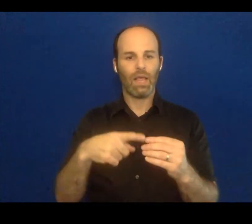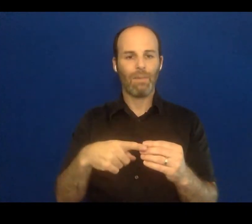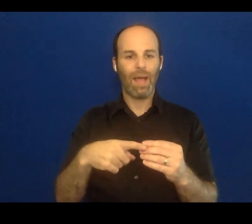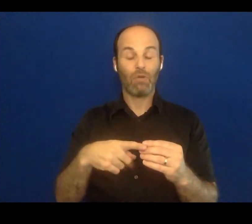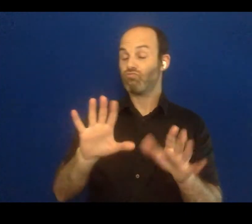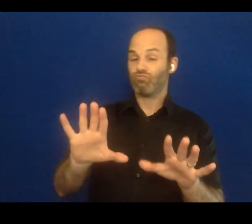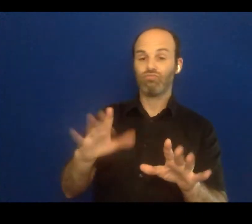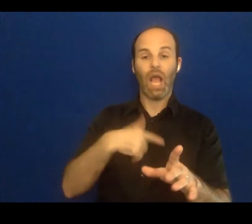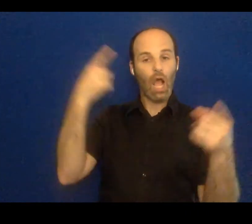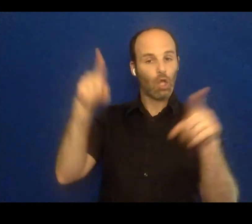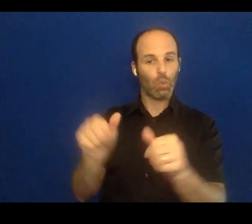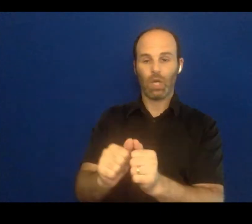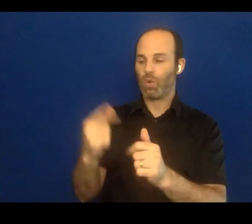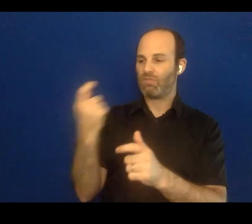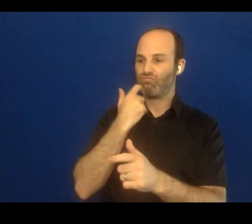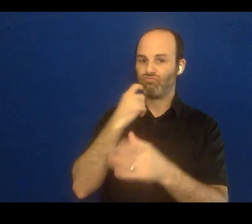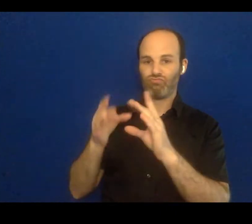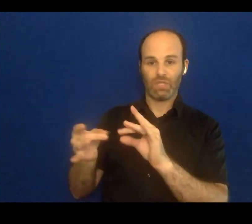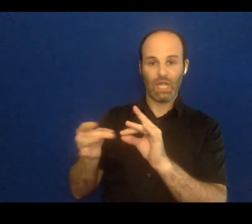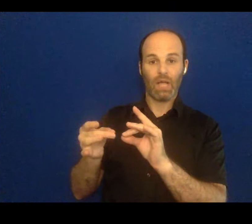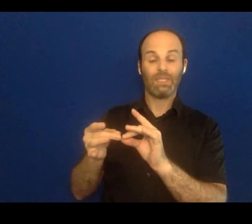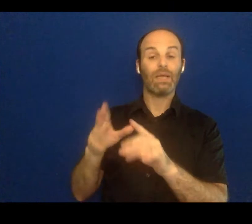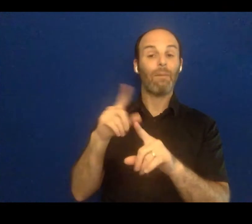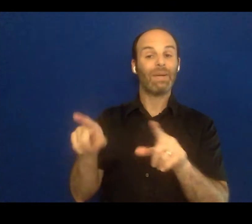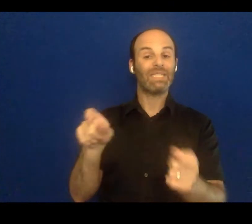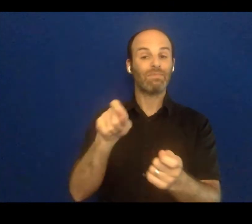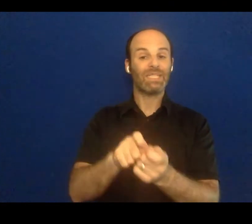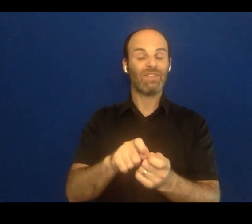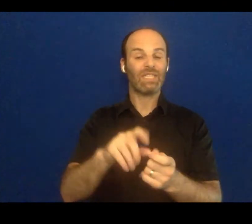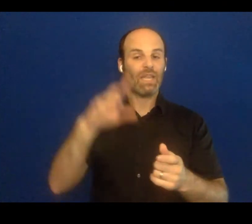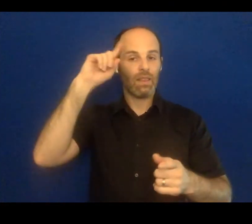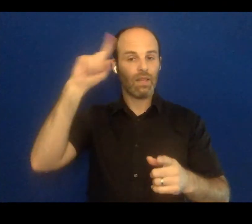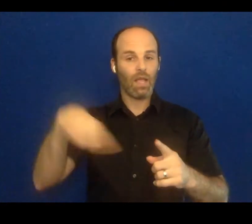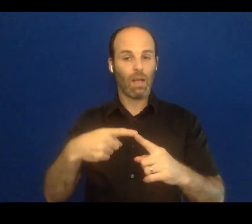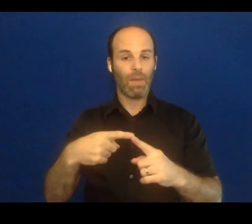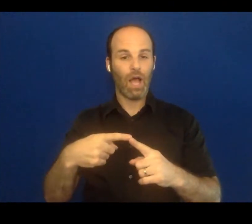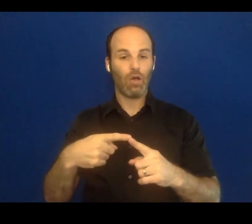COMPLETELY AGREE WITH THE COMMENTS MADE AND SPECIFICALLY